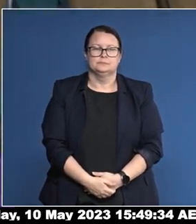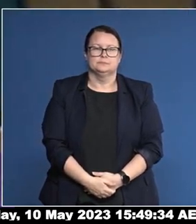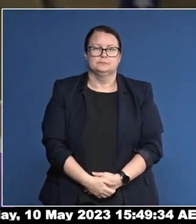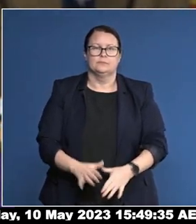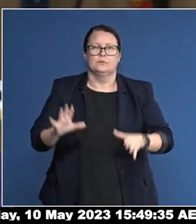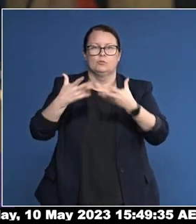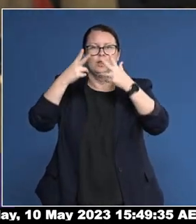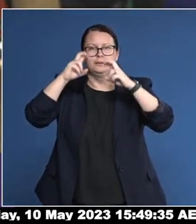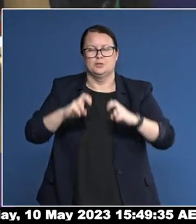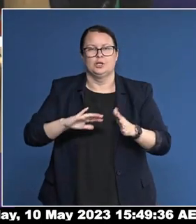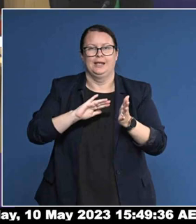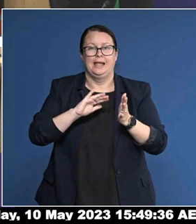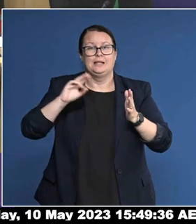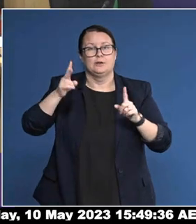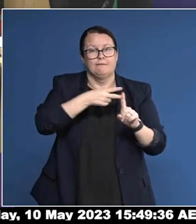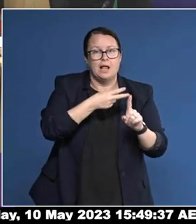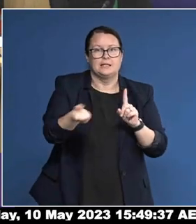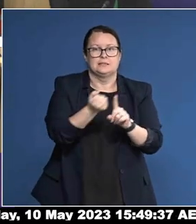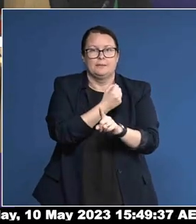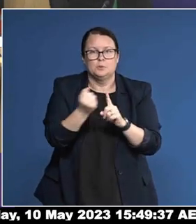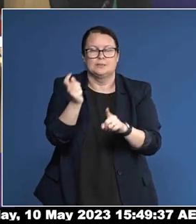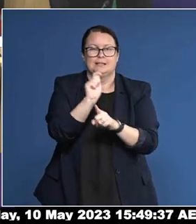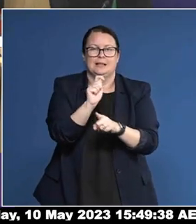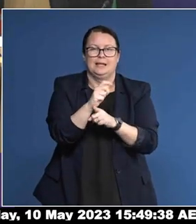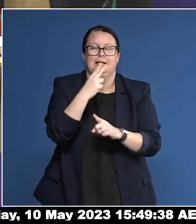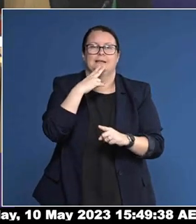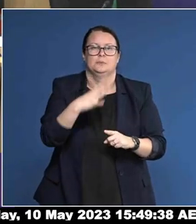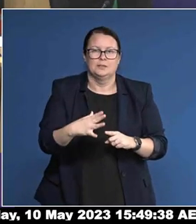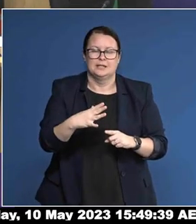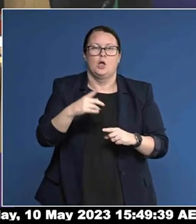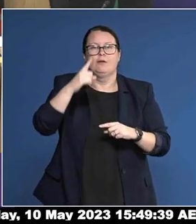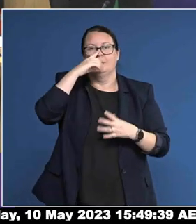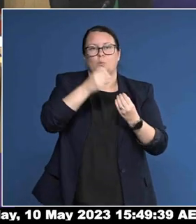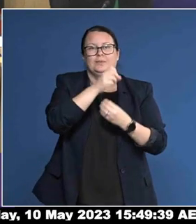The Royal Commission is adjourned.